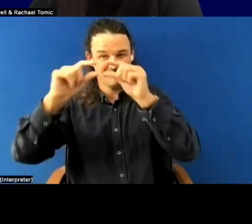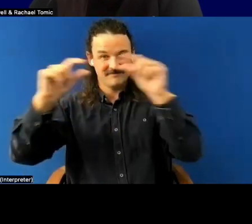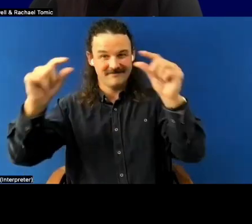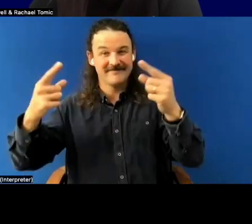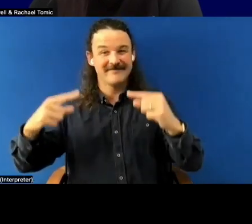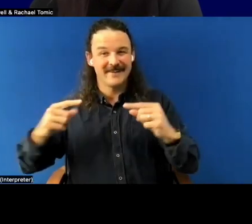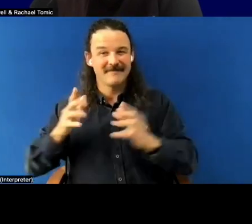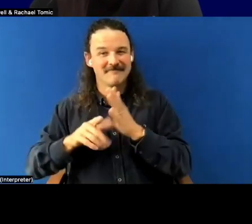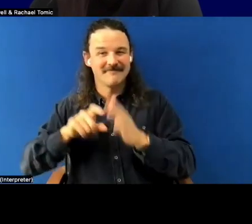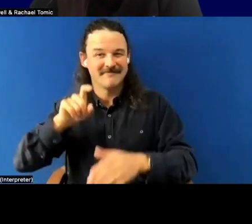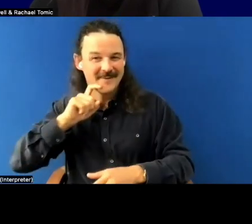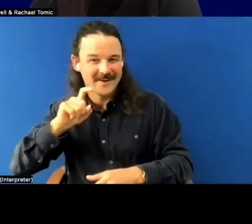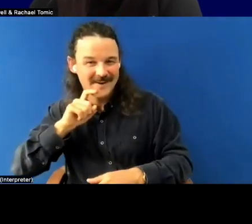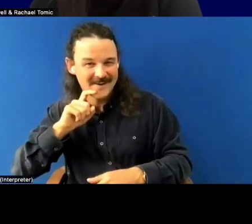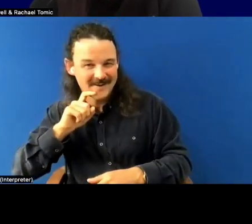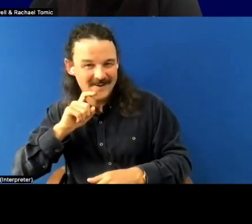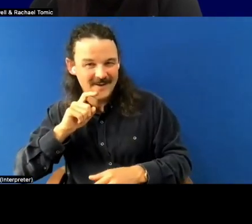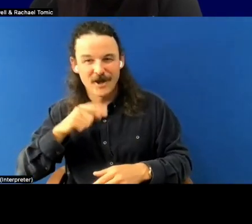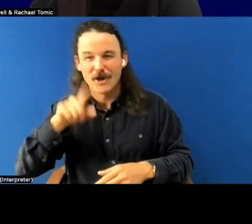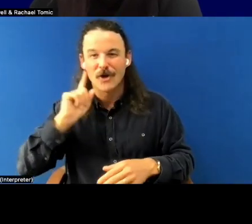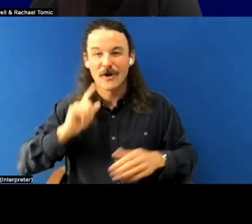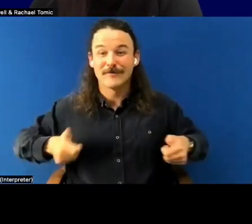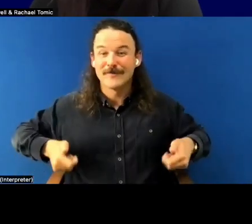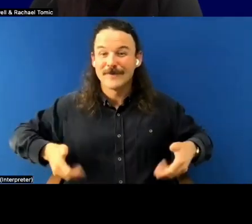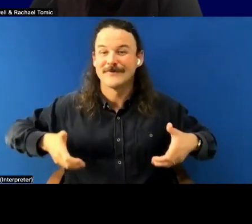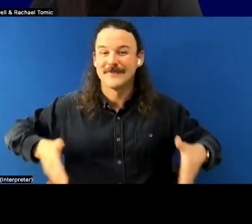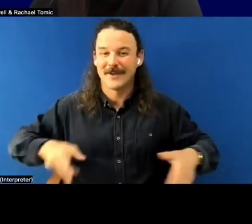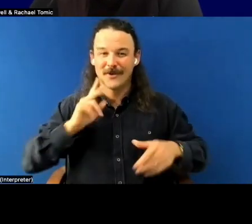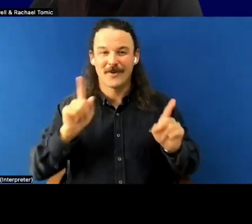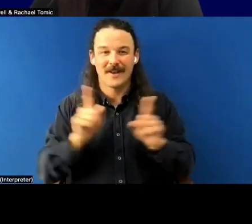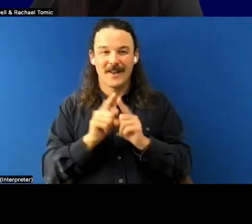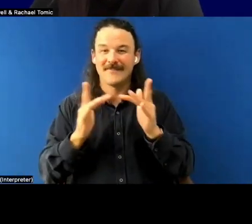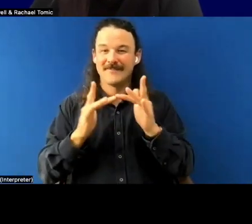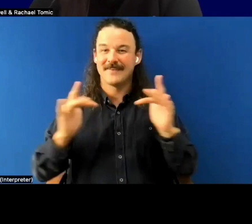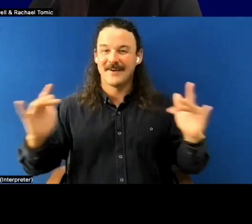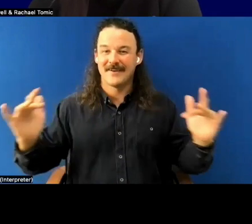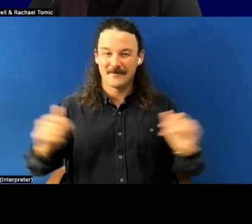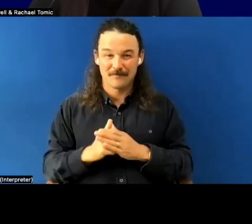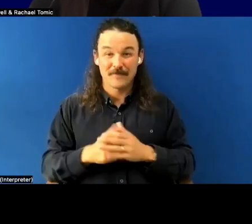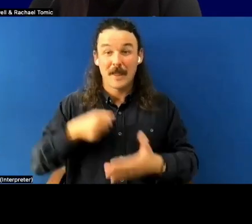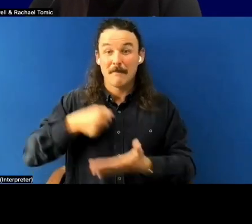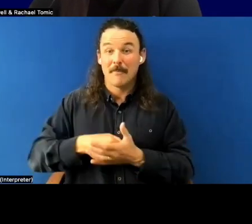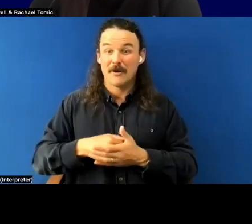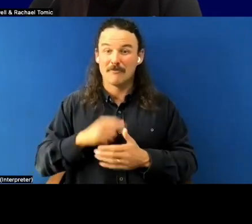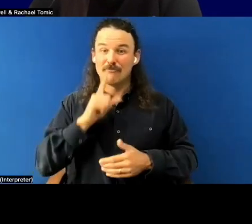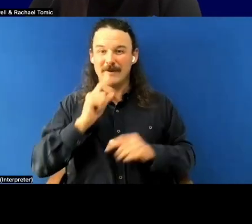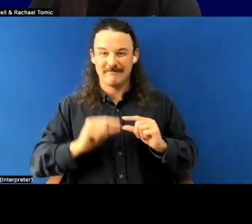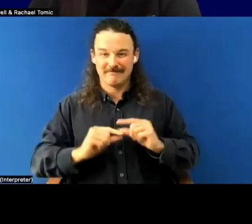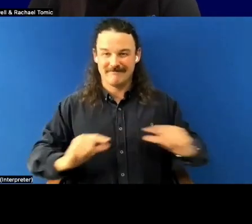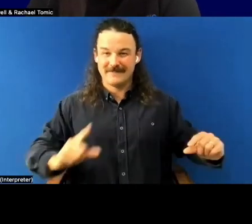and the word at the bottom is "future" with an arrow pointing across the screen.